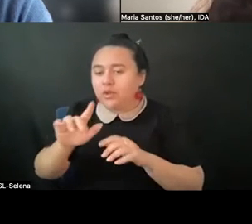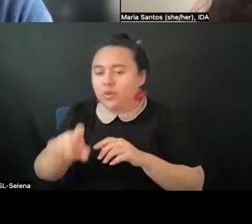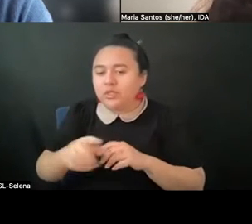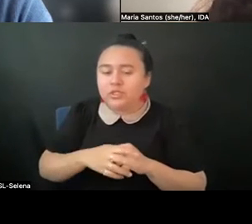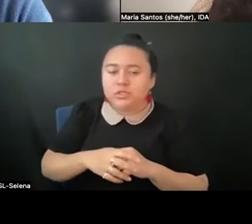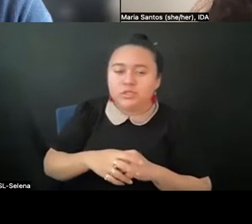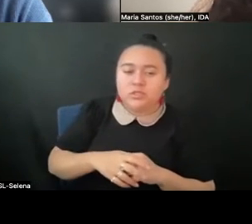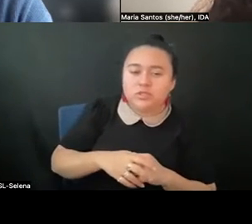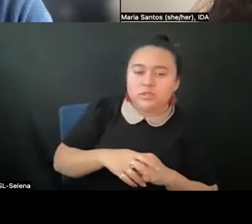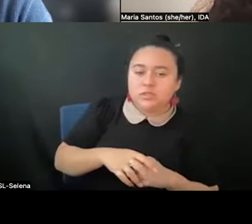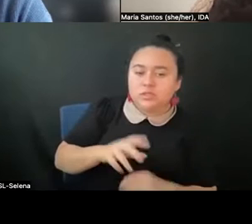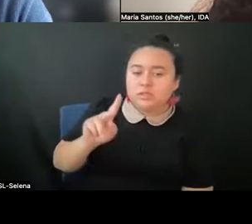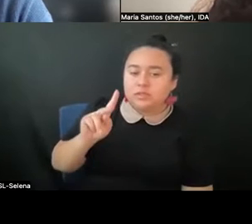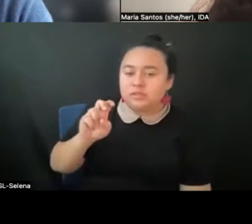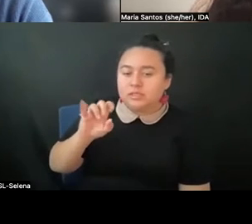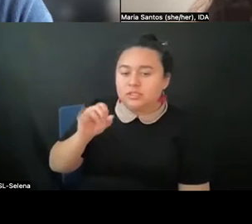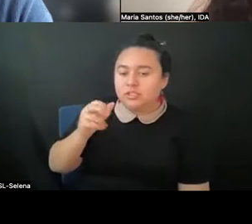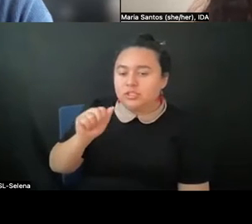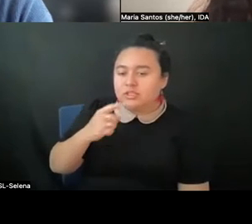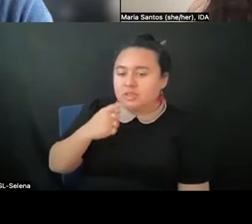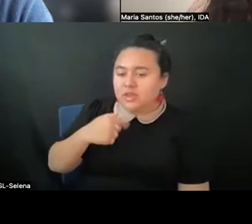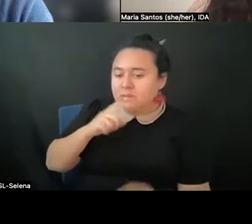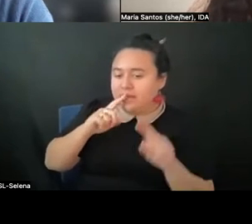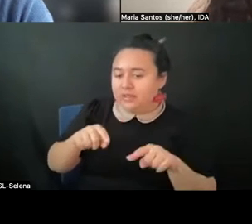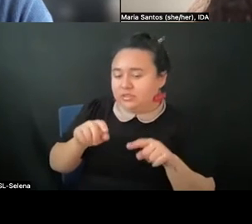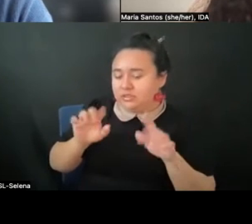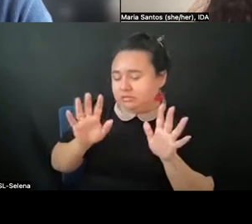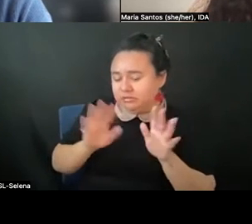question. I can speak to that a little bit.